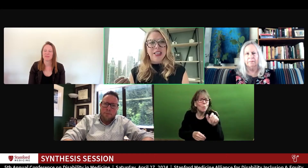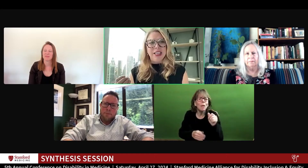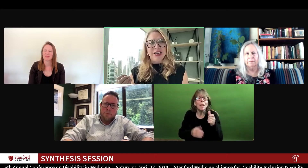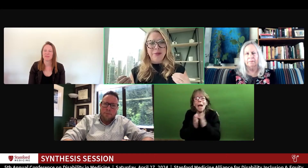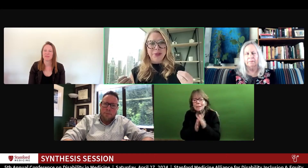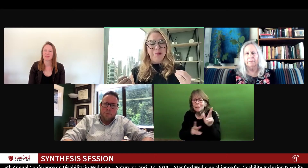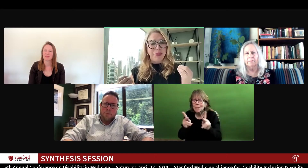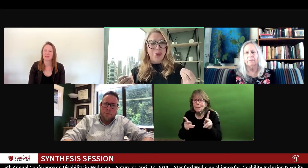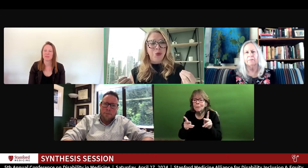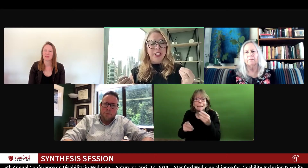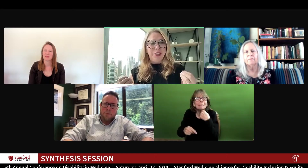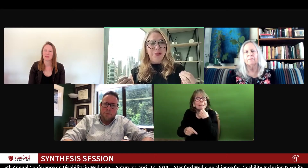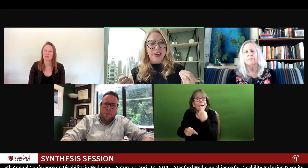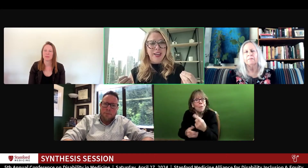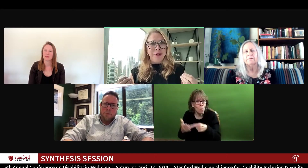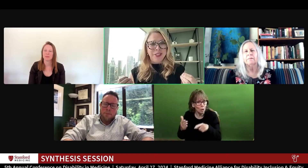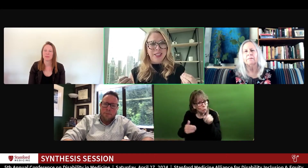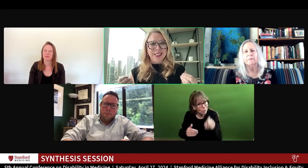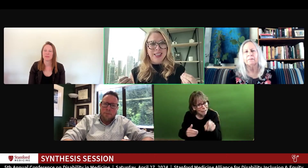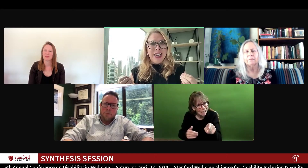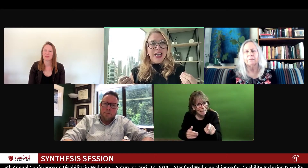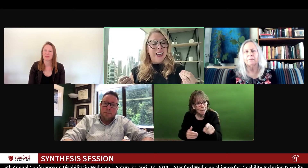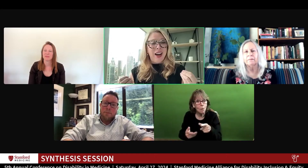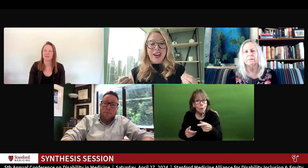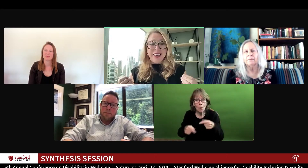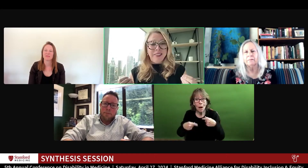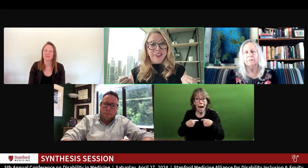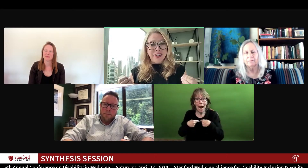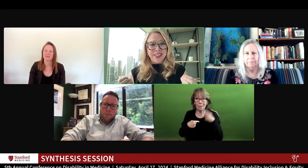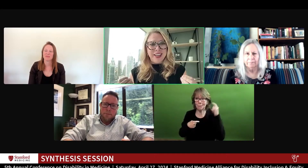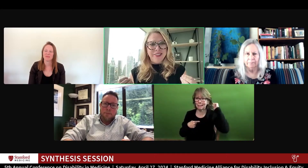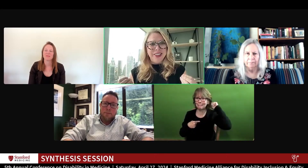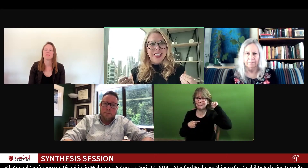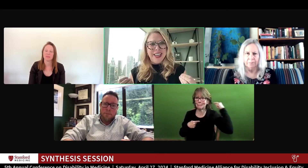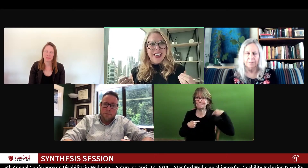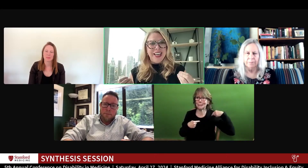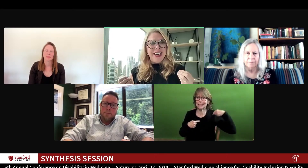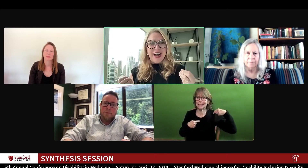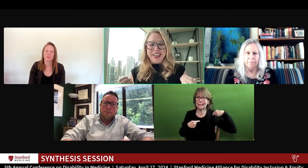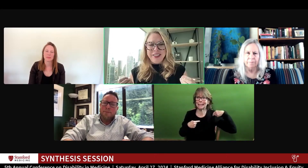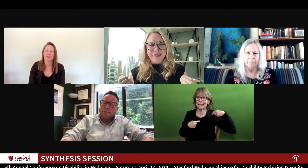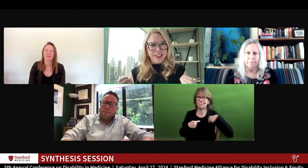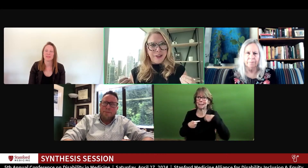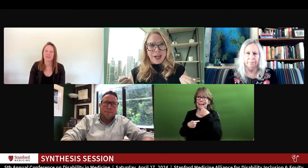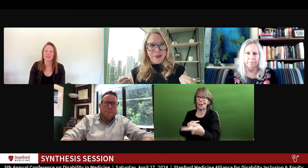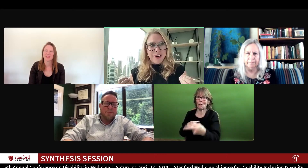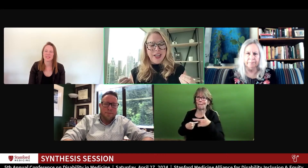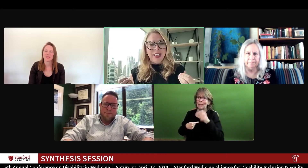And at the same time I was holding a new diagnosis and I didn't feel safe and I didn't feel empowered